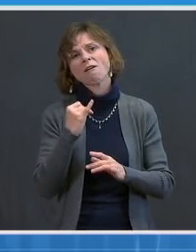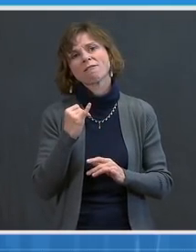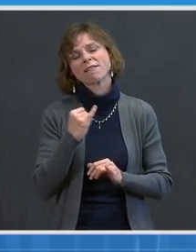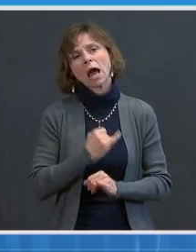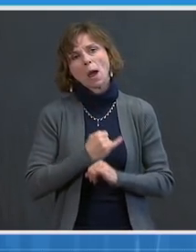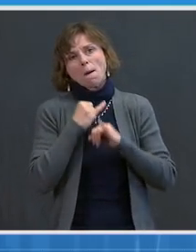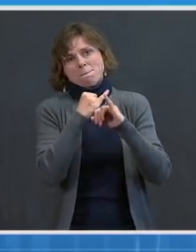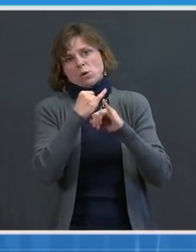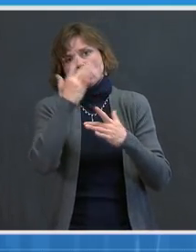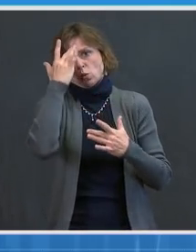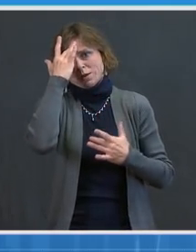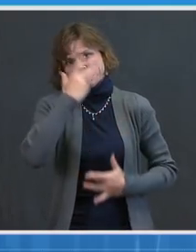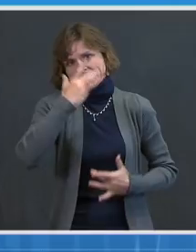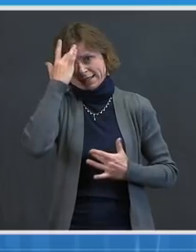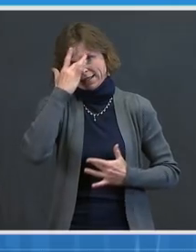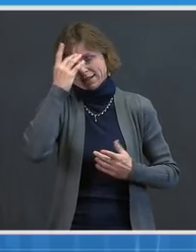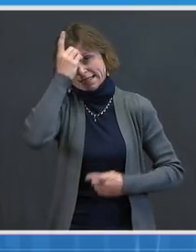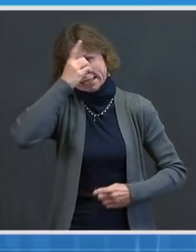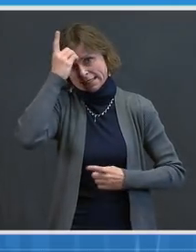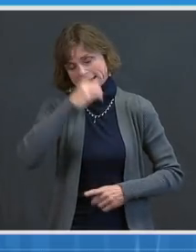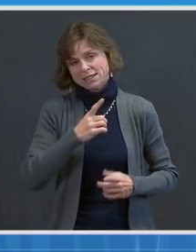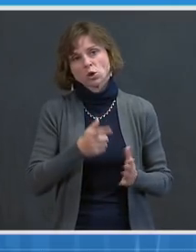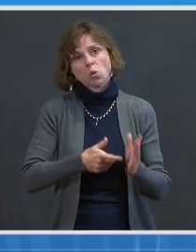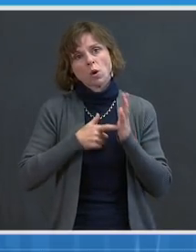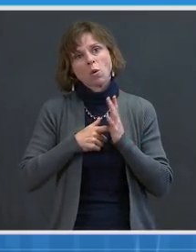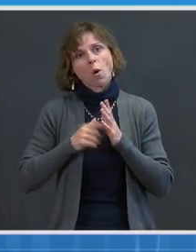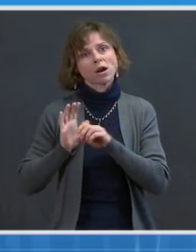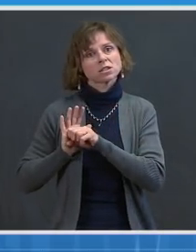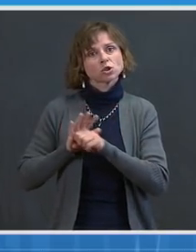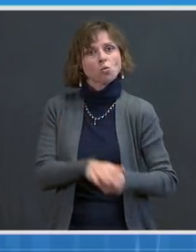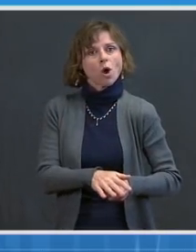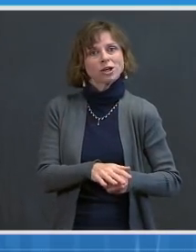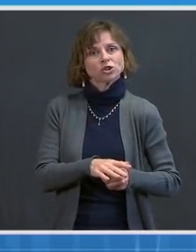requiring suppression of a hyperactive immune system.